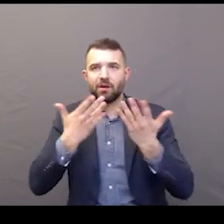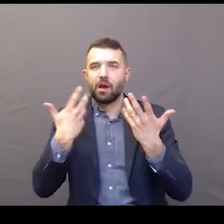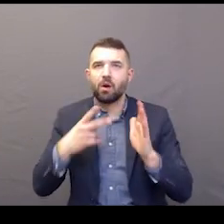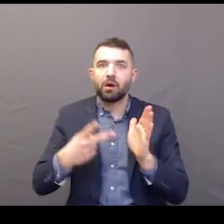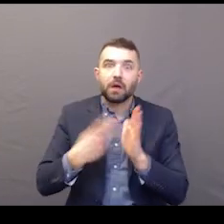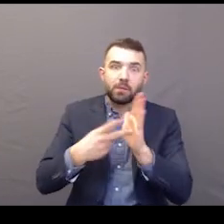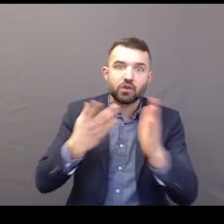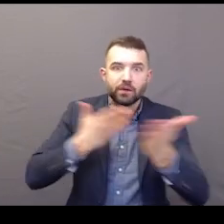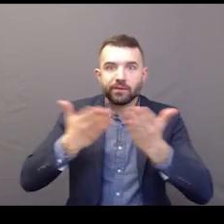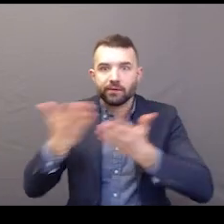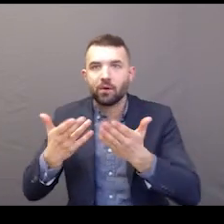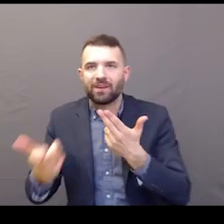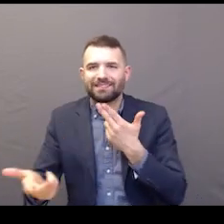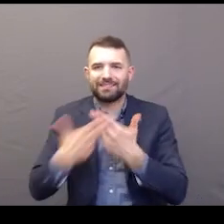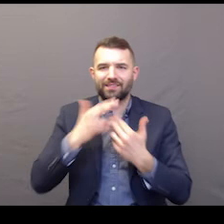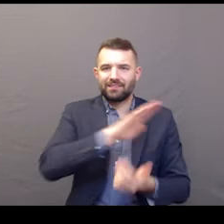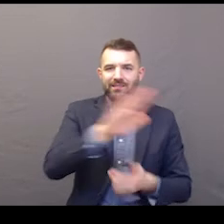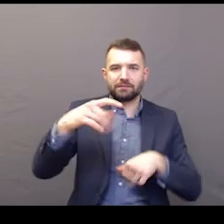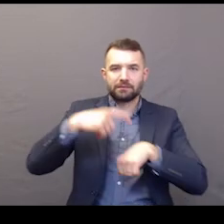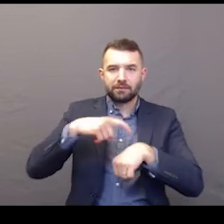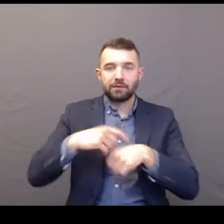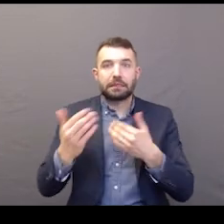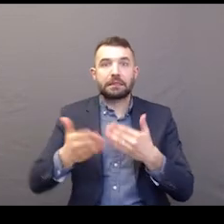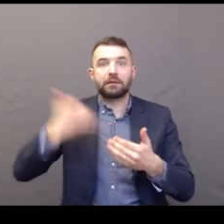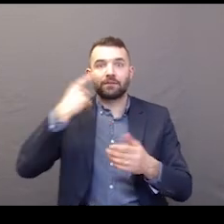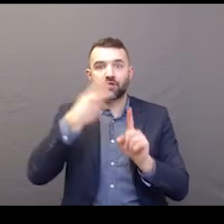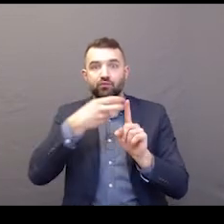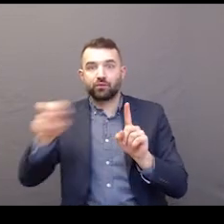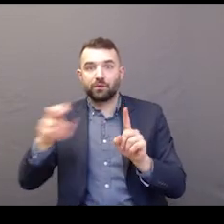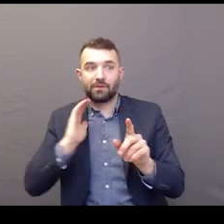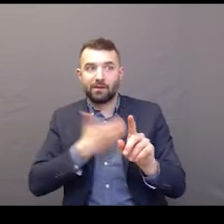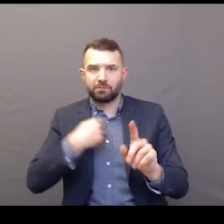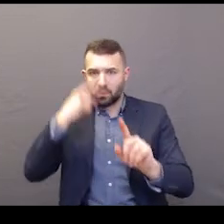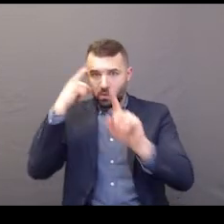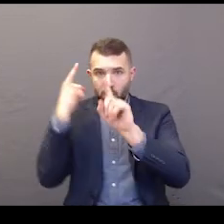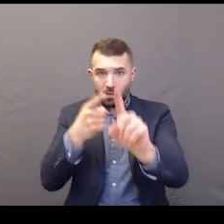travel times and providing easy transfers. As an agency, Sound Transit's service model